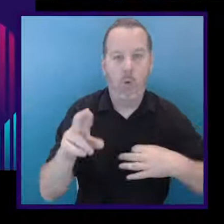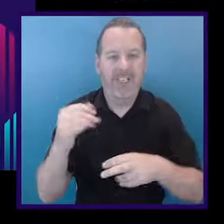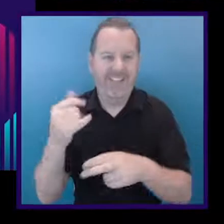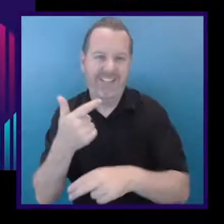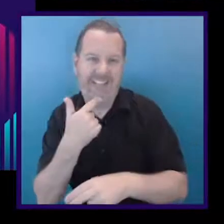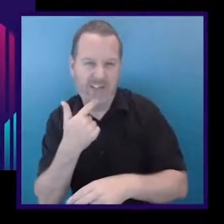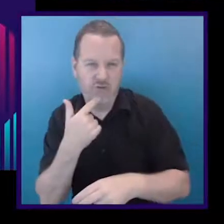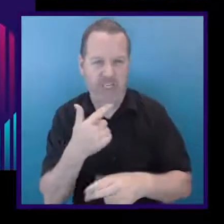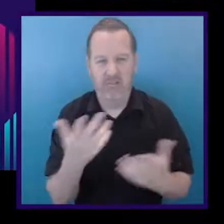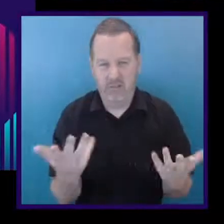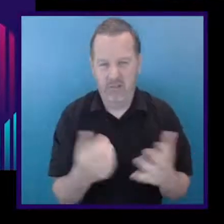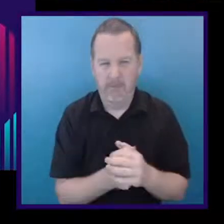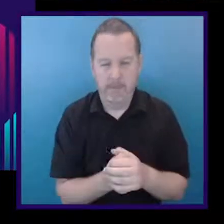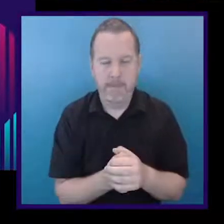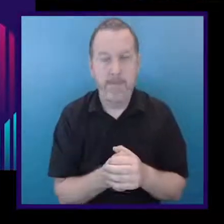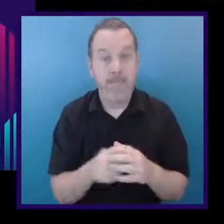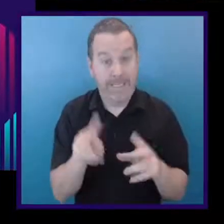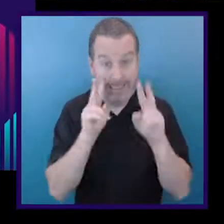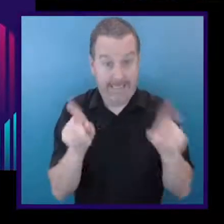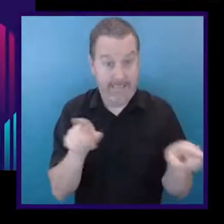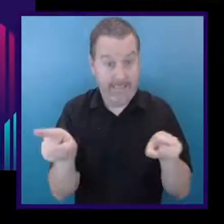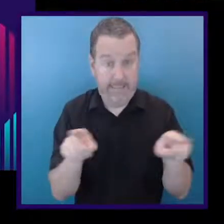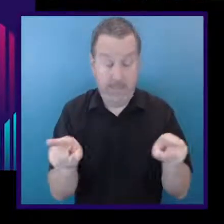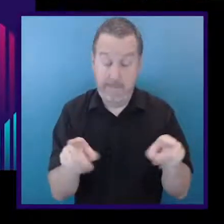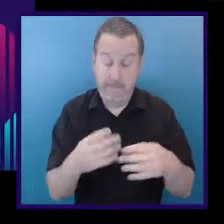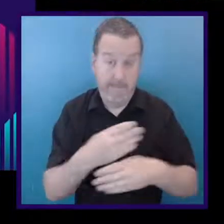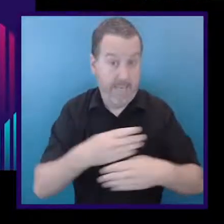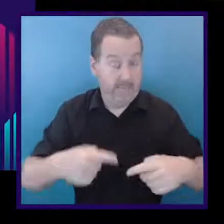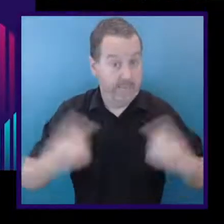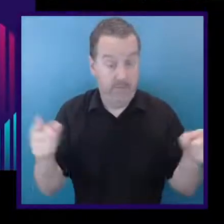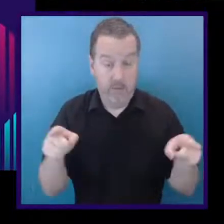What we can see here is a huge divide between the amount of curriculum time for languages,